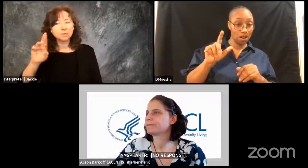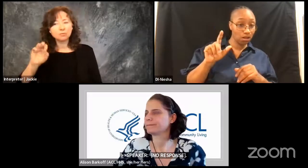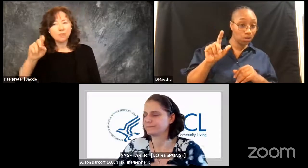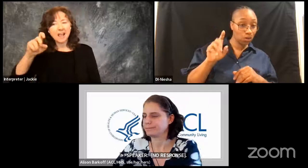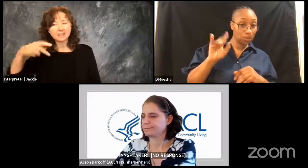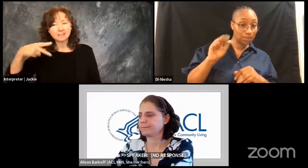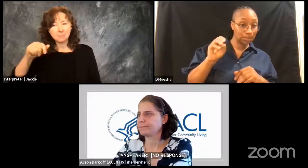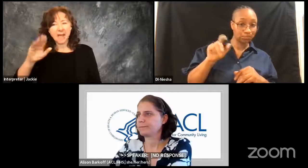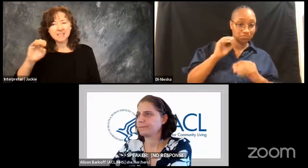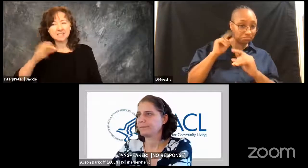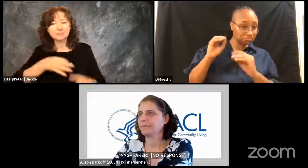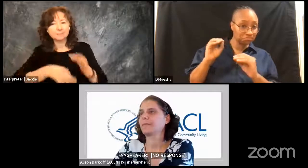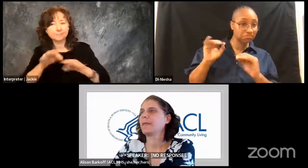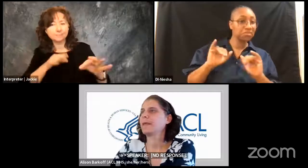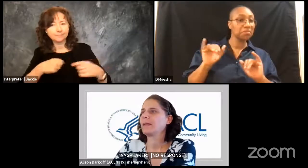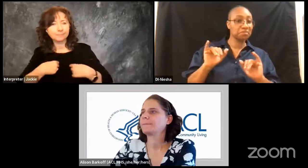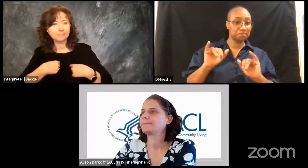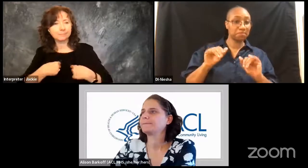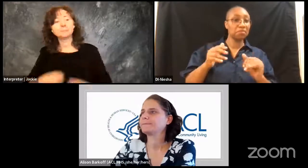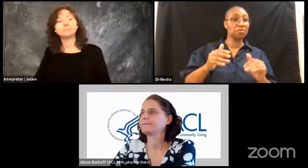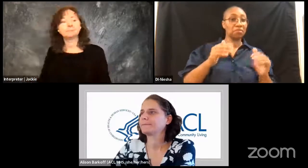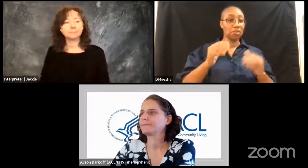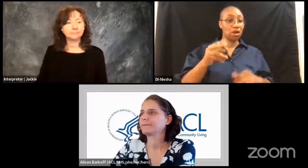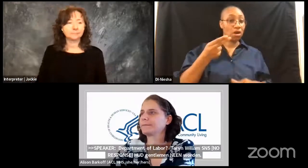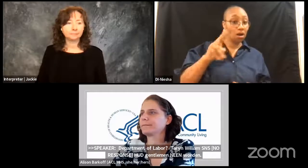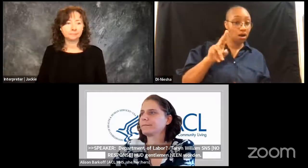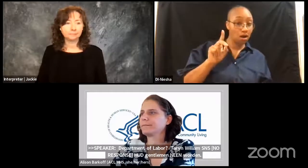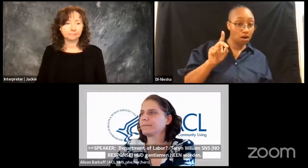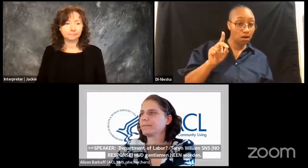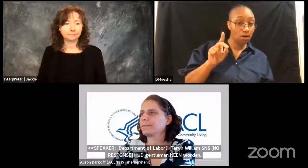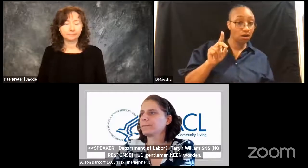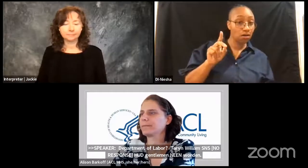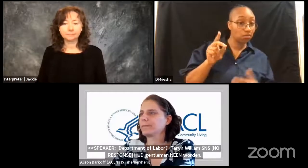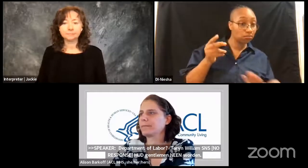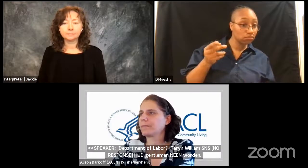Veterans Affairs?